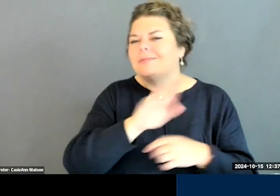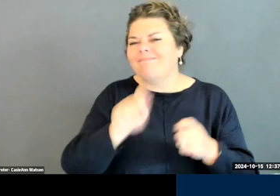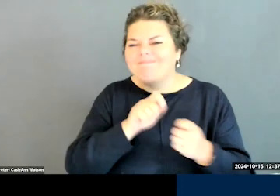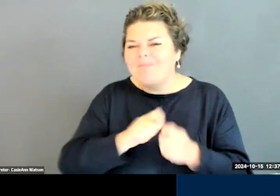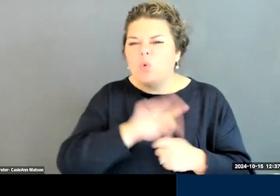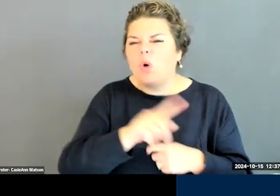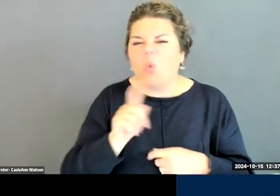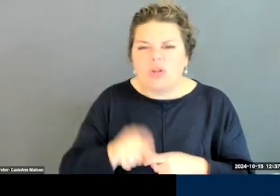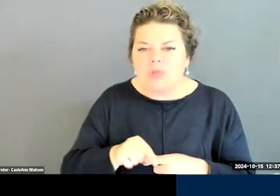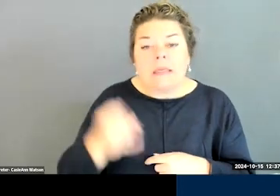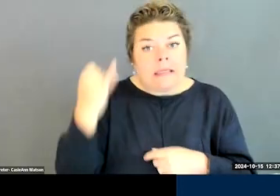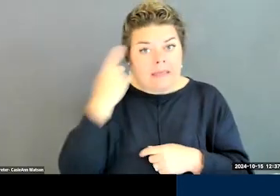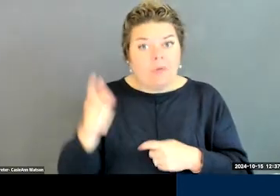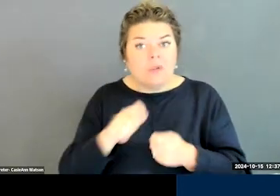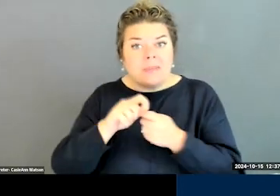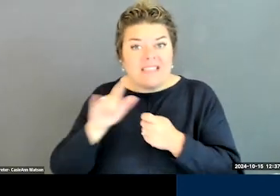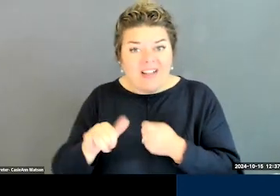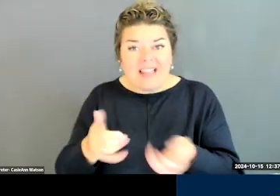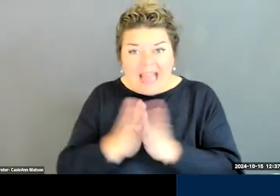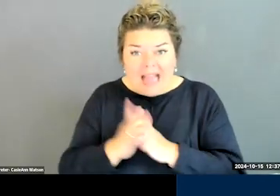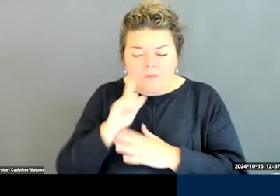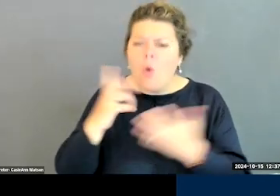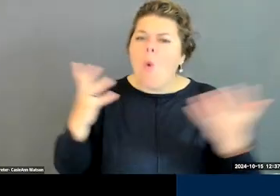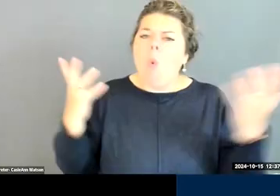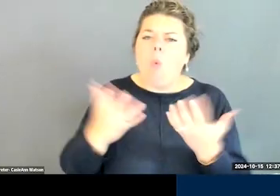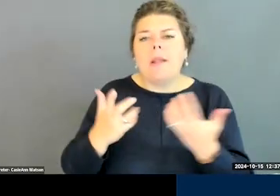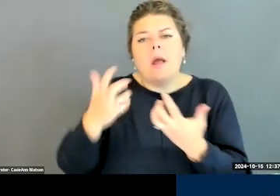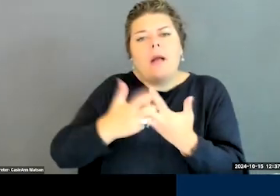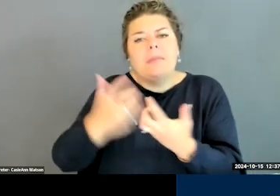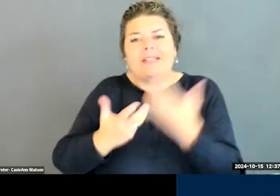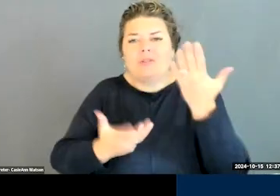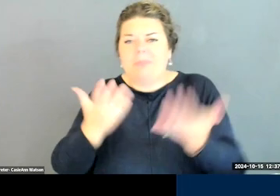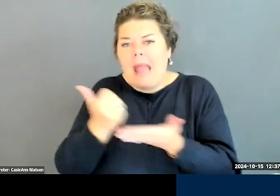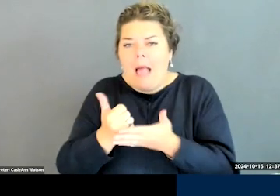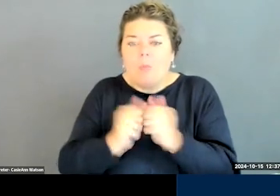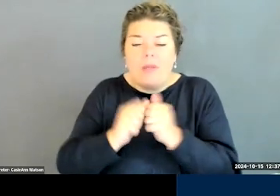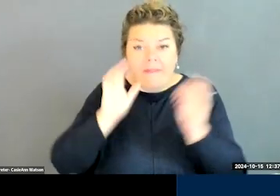So if you specifically ask, "What accommodations may help with concentration,"